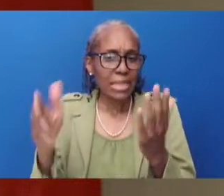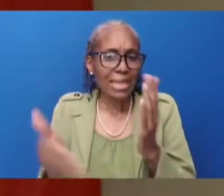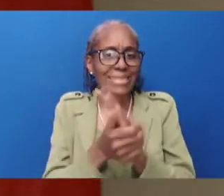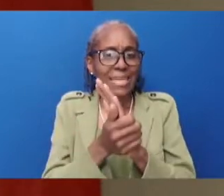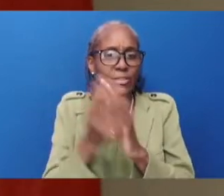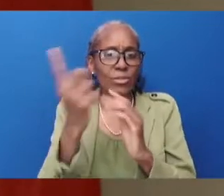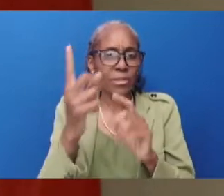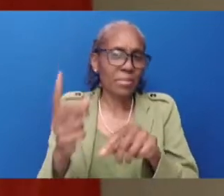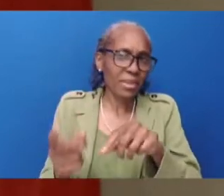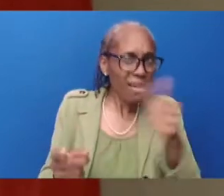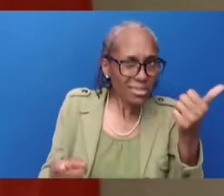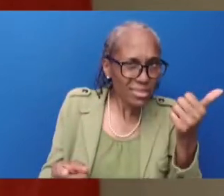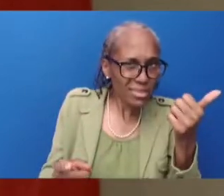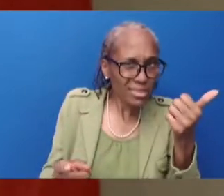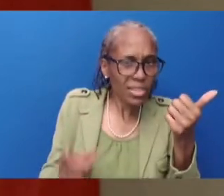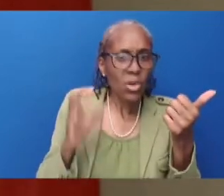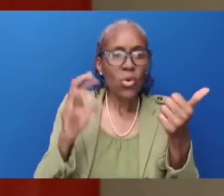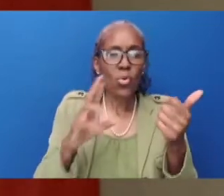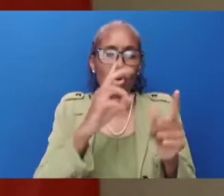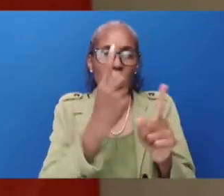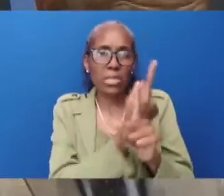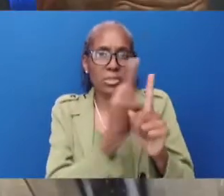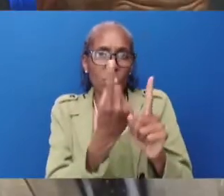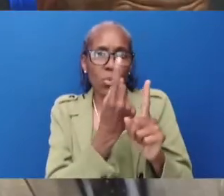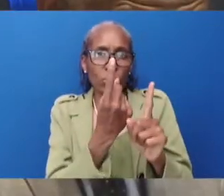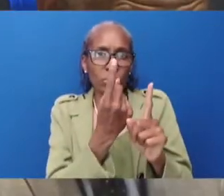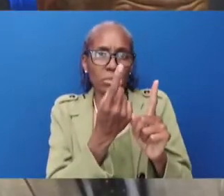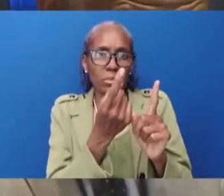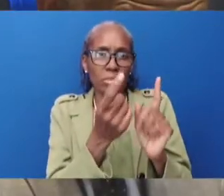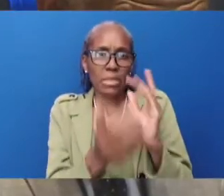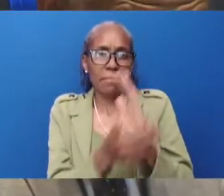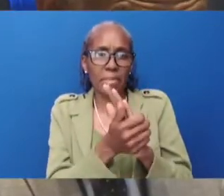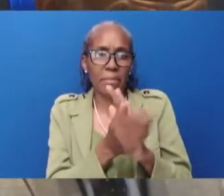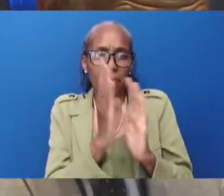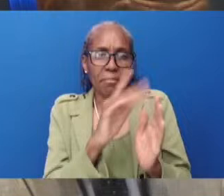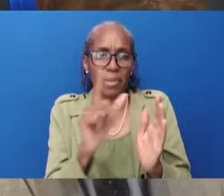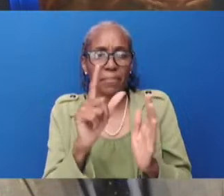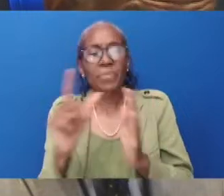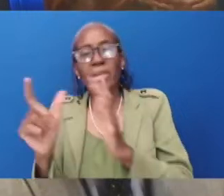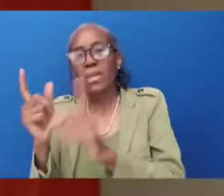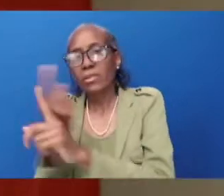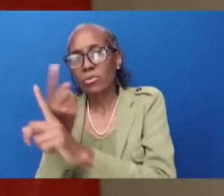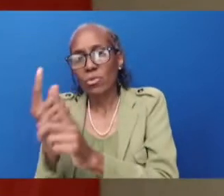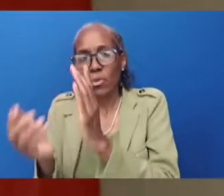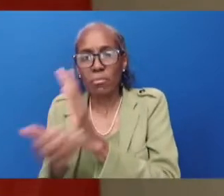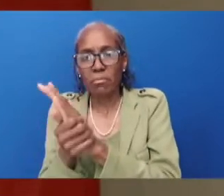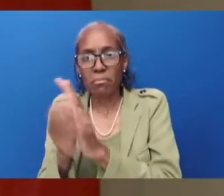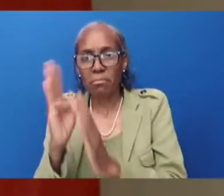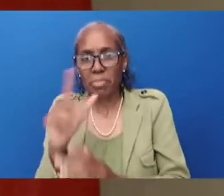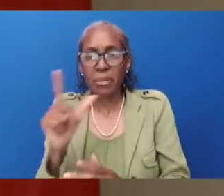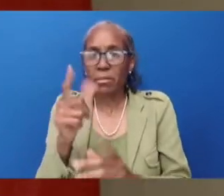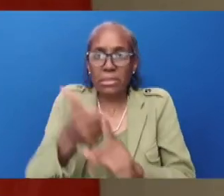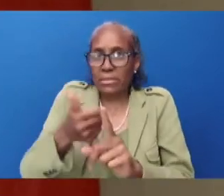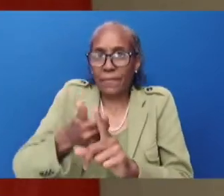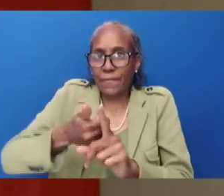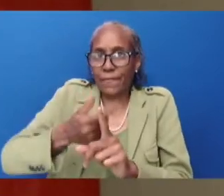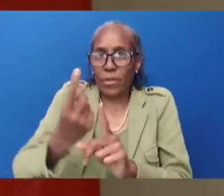THIS BILL, IS IT GETTING TACKED ON TO SOMETHING ELSE?